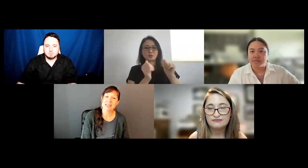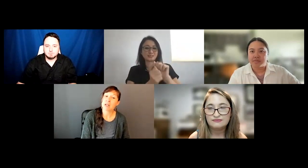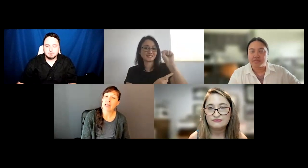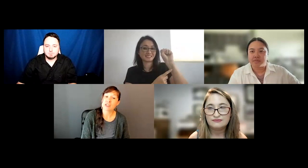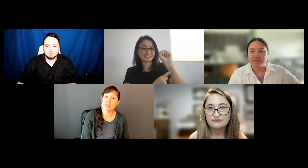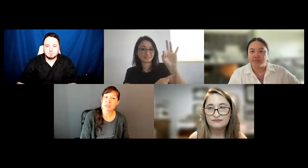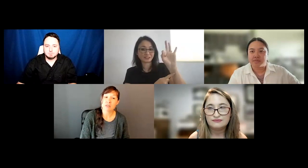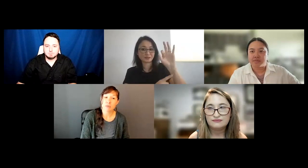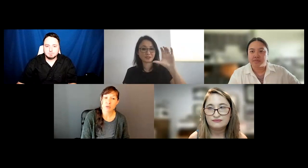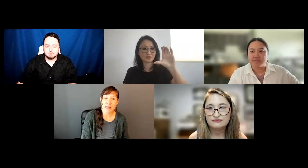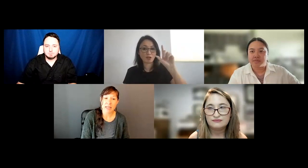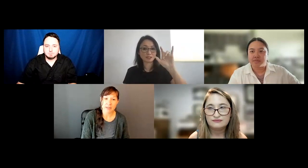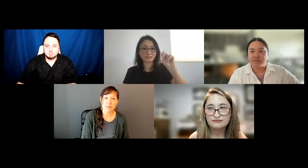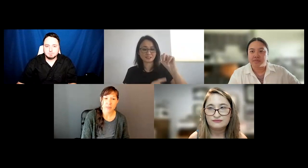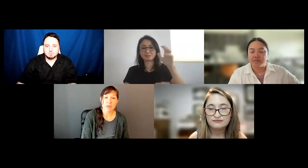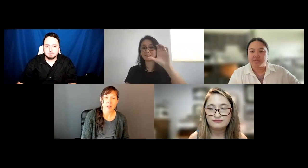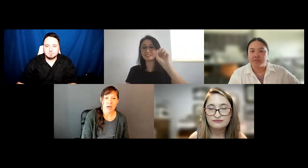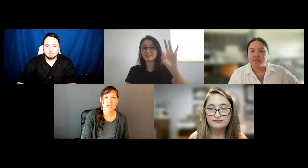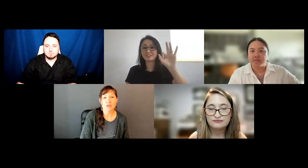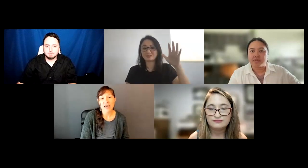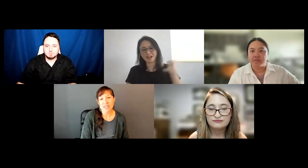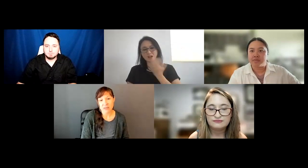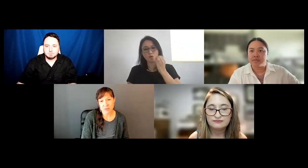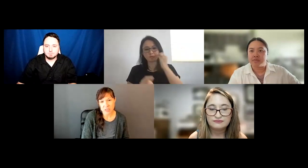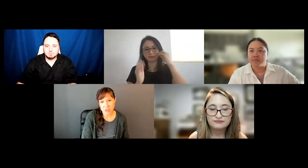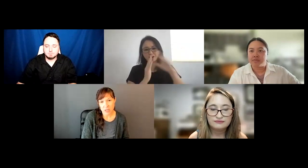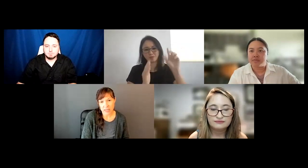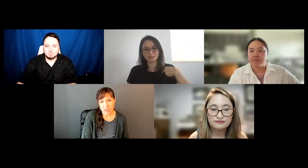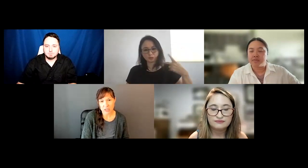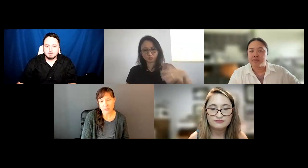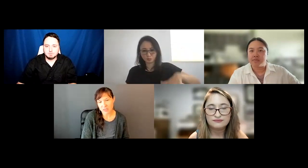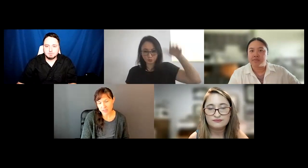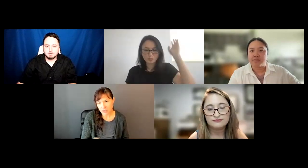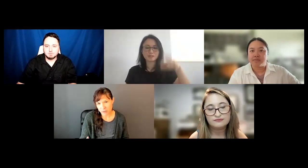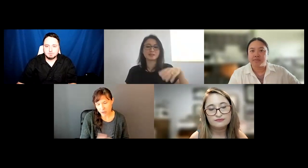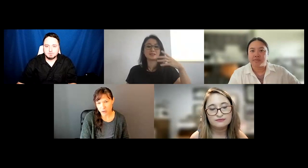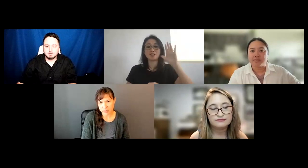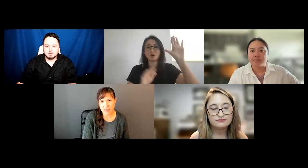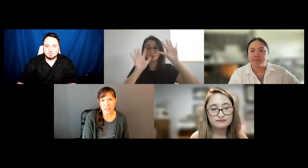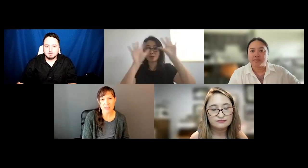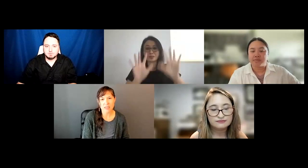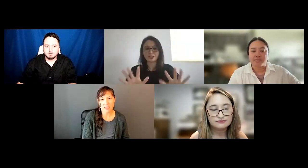So we decided to start with San Francisco with the San Francisco collection because that was our hometowns where I grew up.